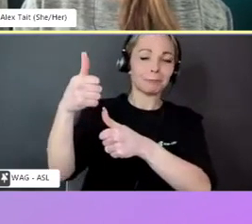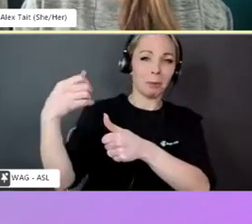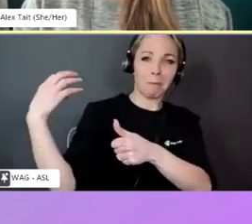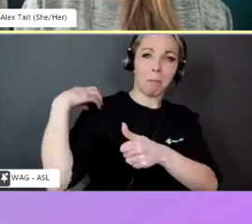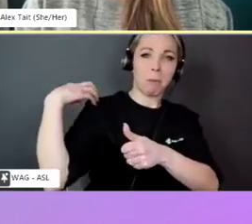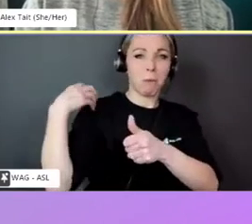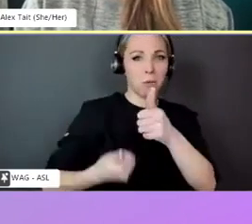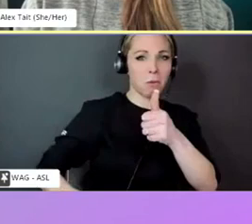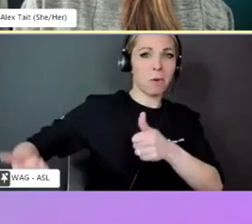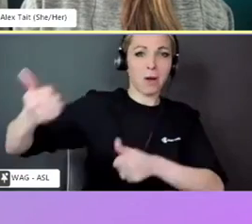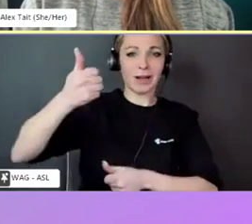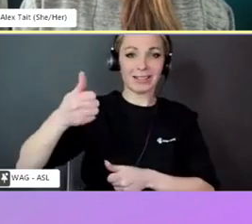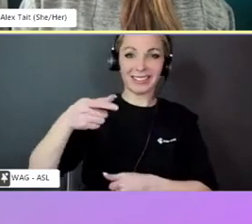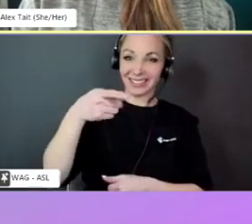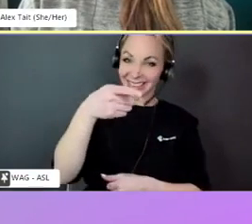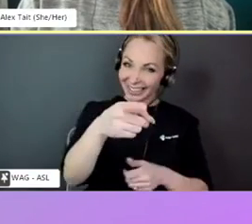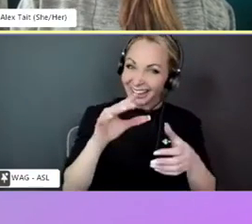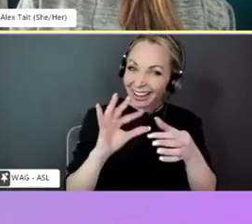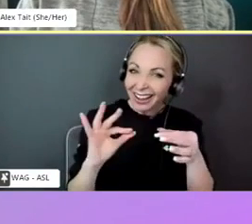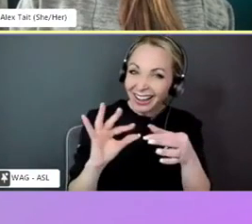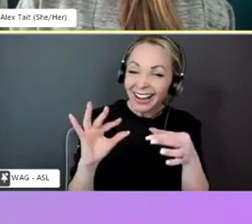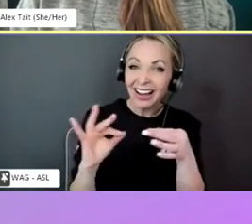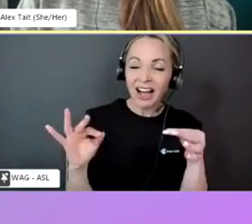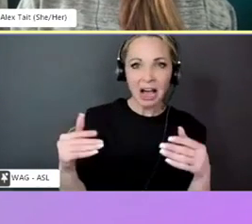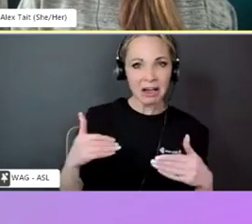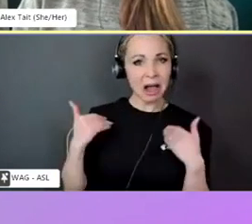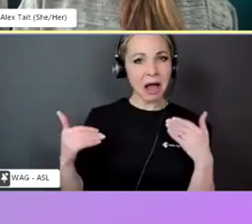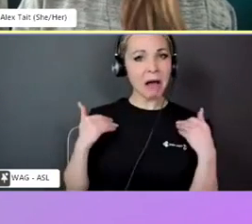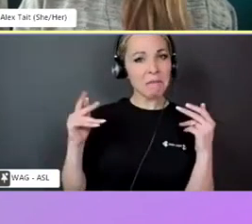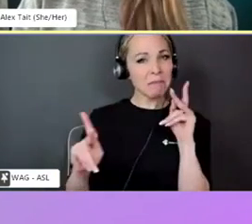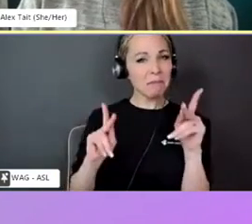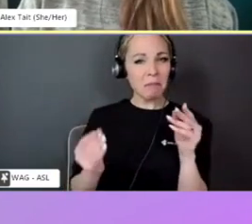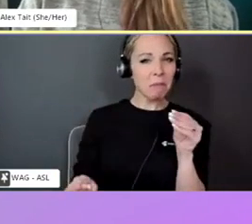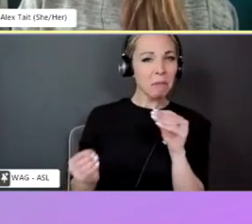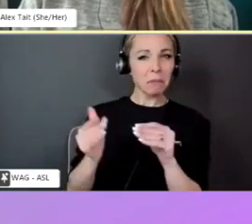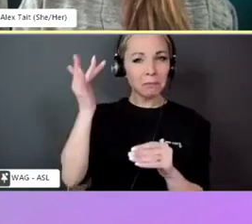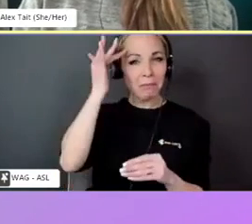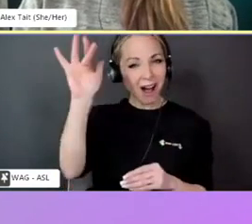says, young people are just smarter. And this is used to